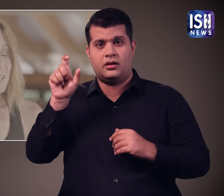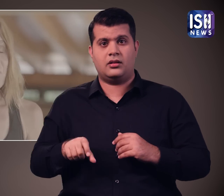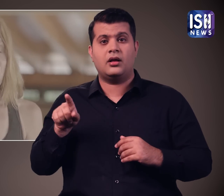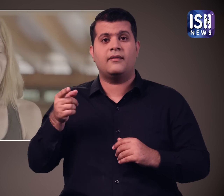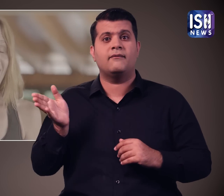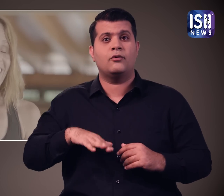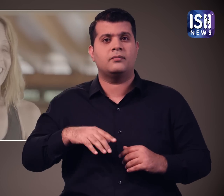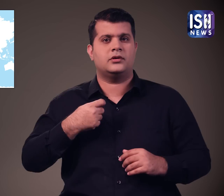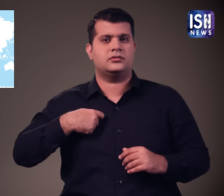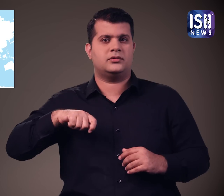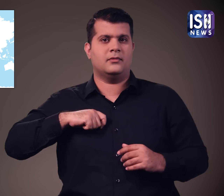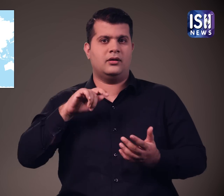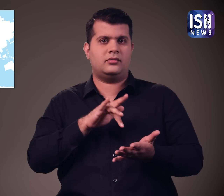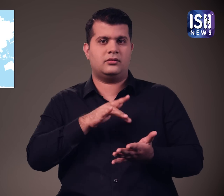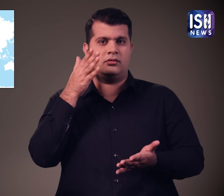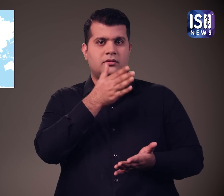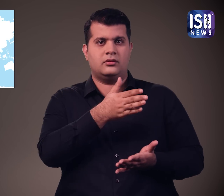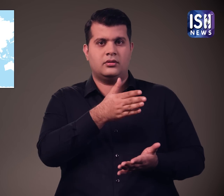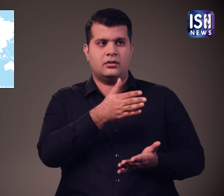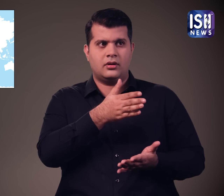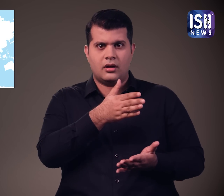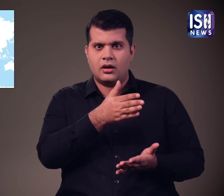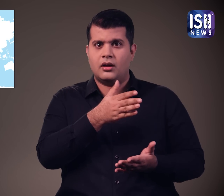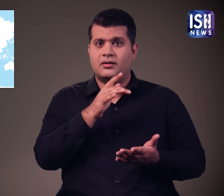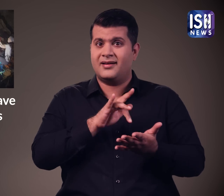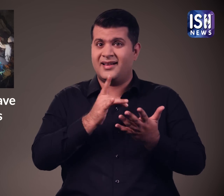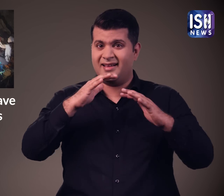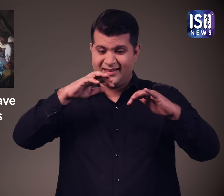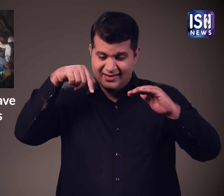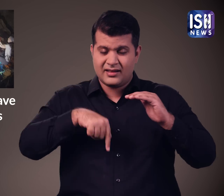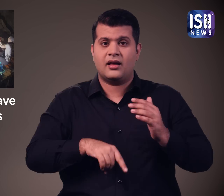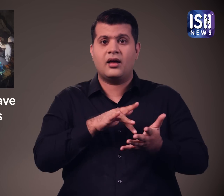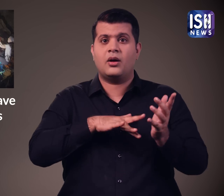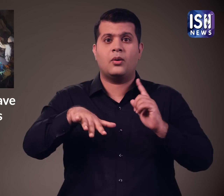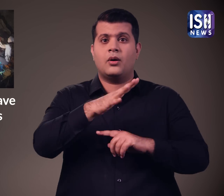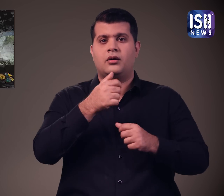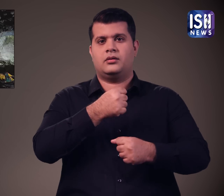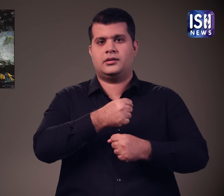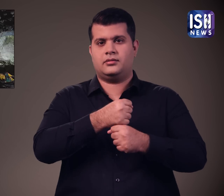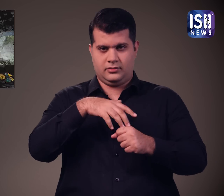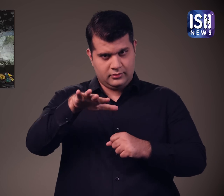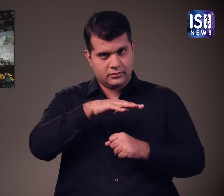The woman was from Spain and the cave was in Granada.